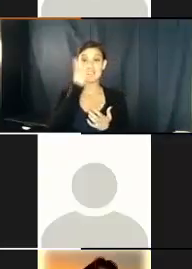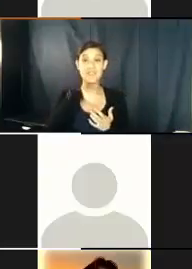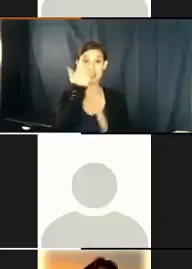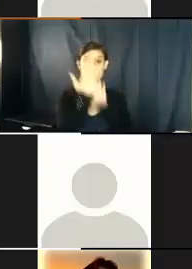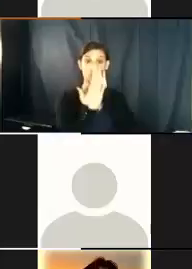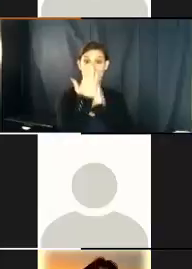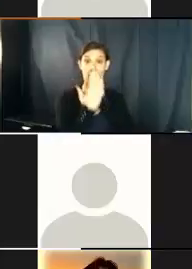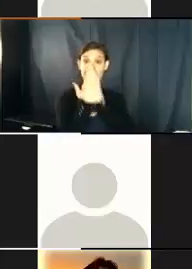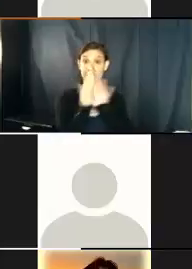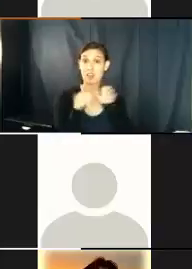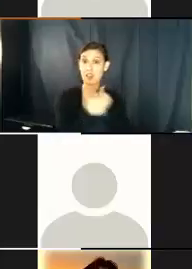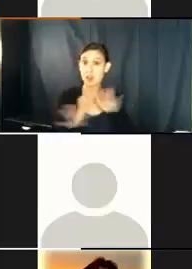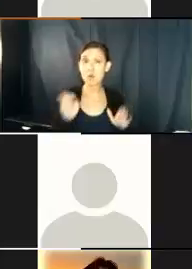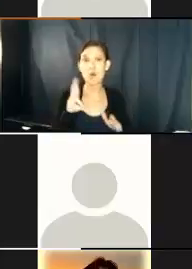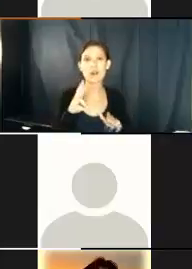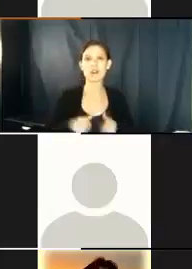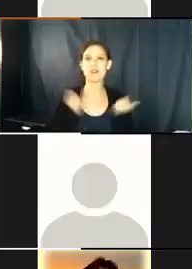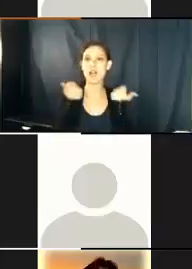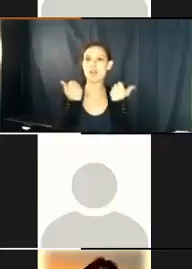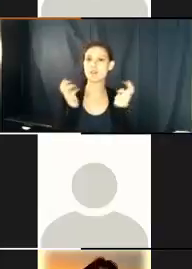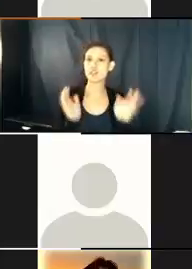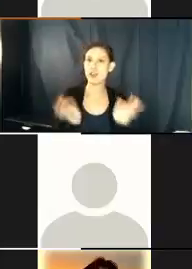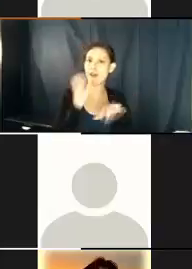or on a live chat or all together at the same time.